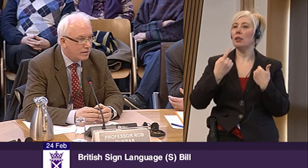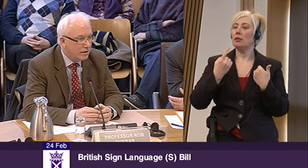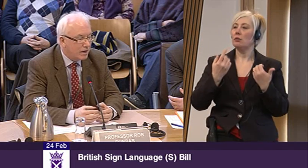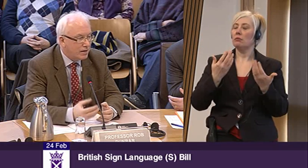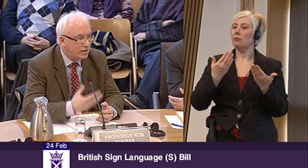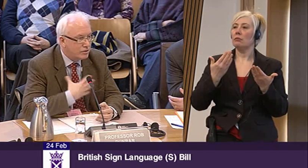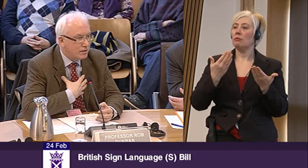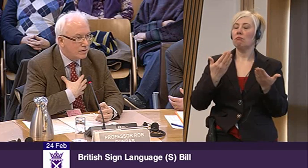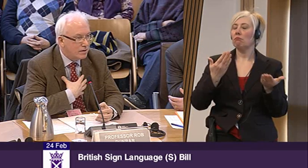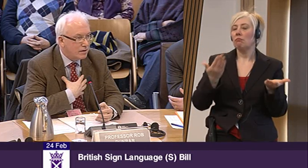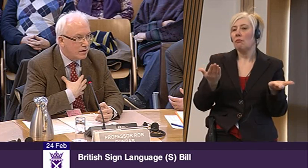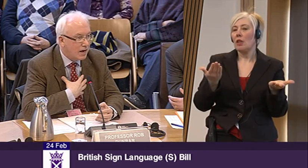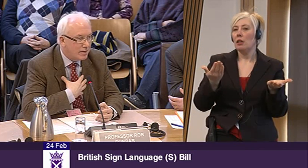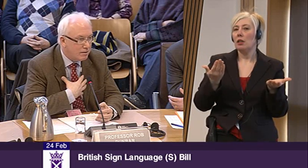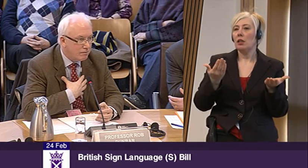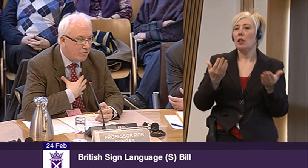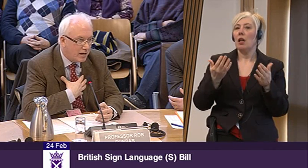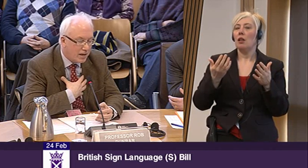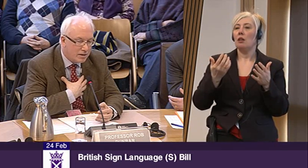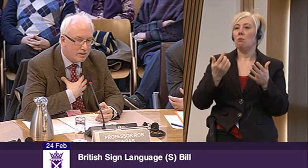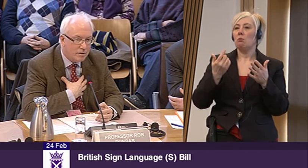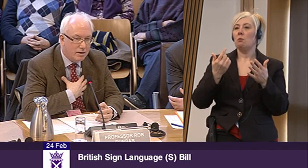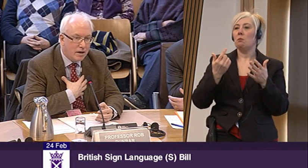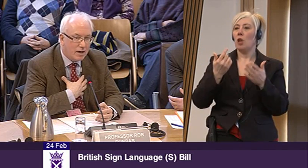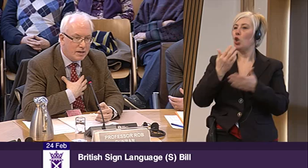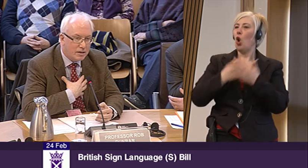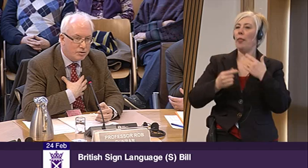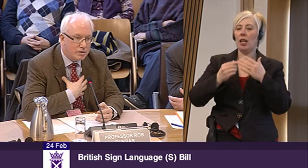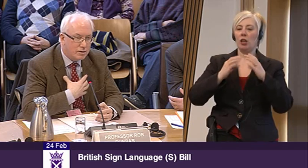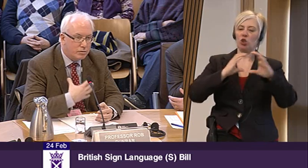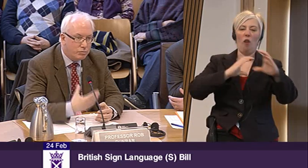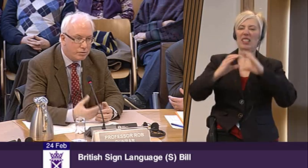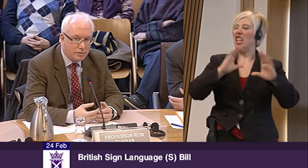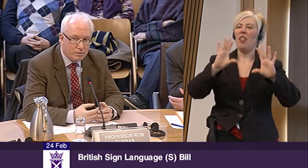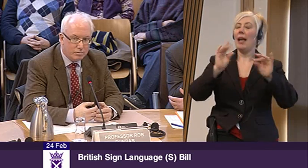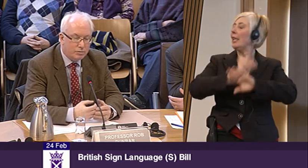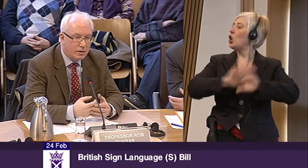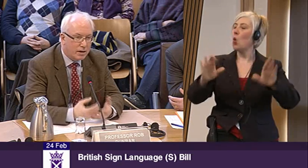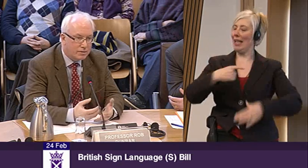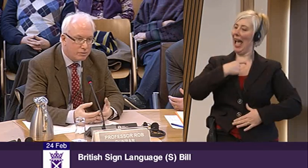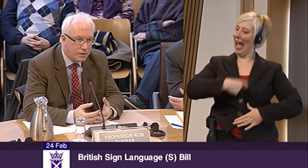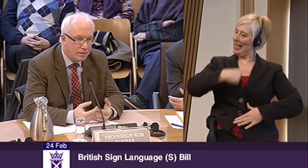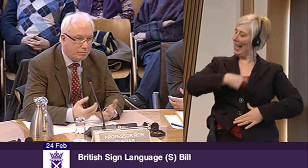of conversation; it is about identity and a rich culture. Because of that, as a language,